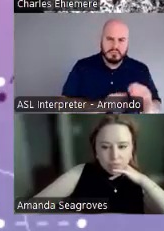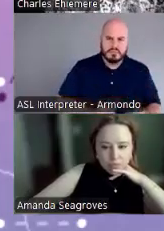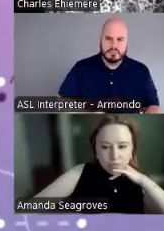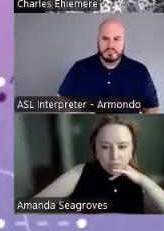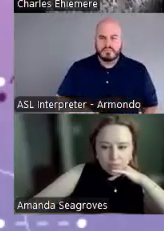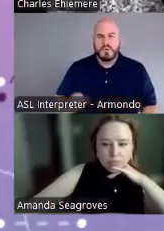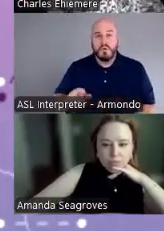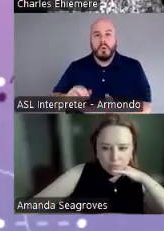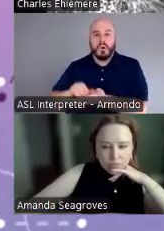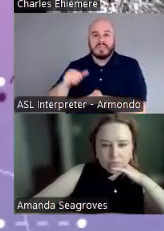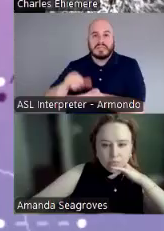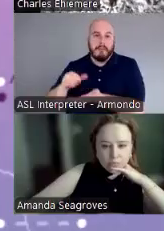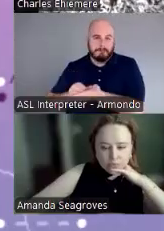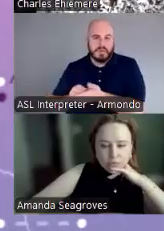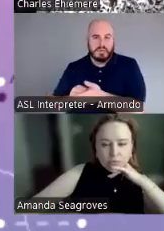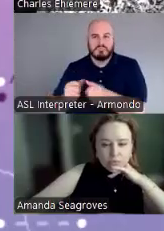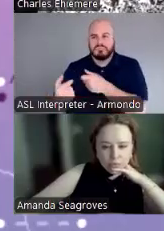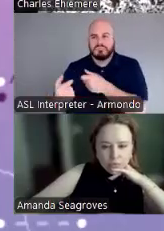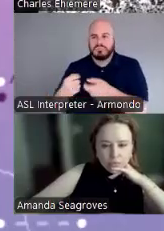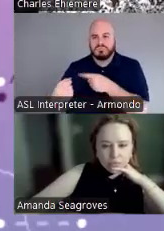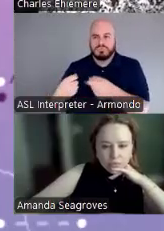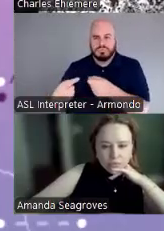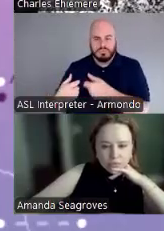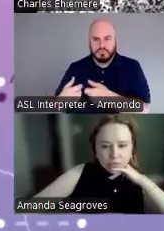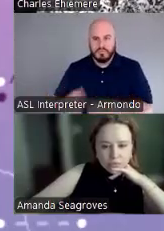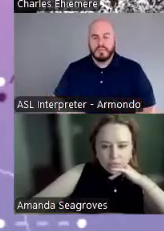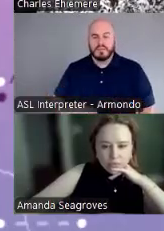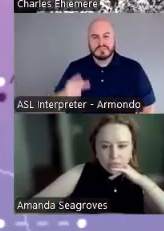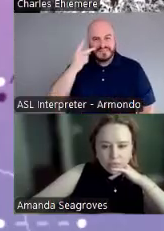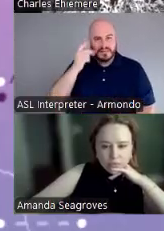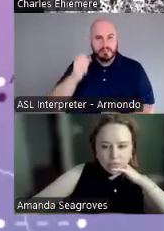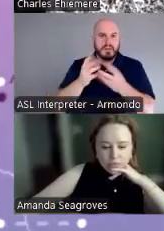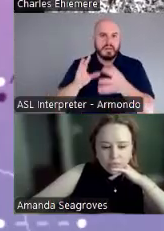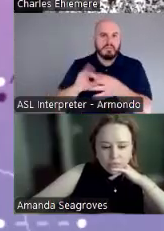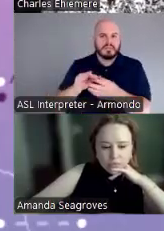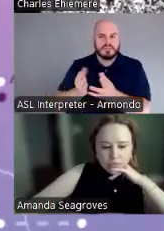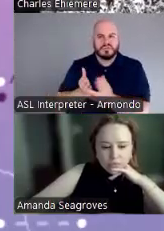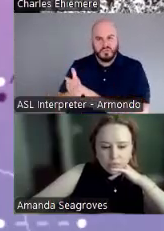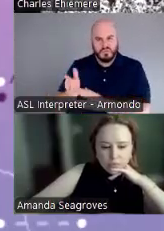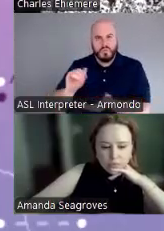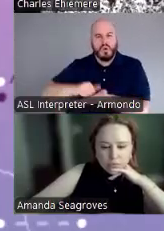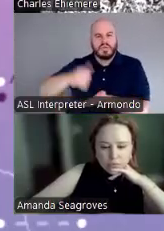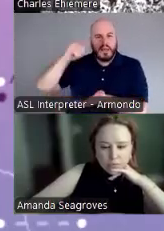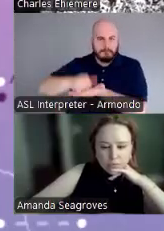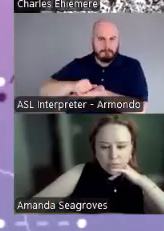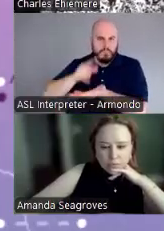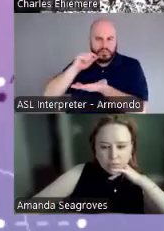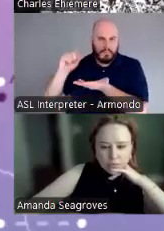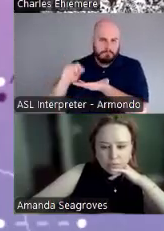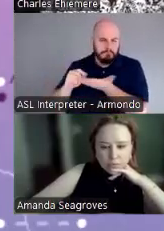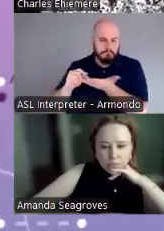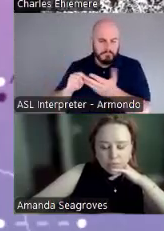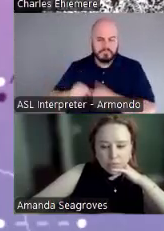So you see a lot of messages going through WhatsApp. In fact, I have done some-- I did some mini trials.